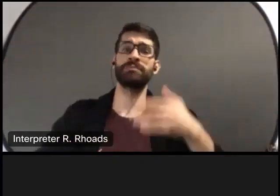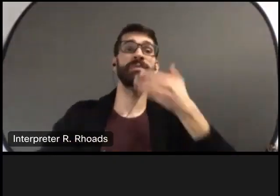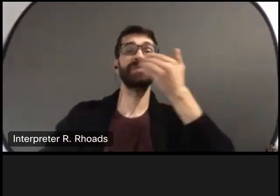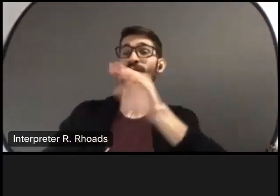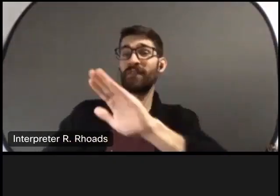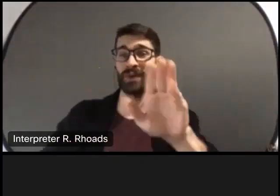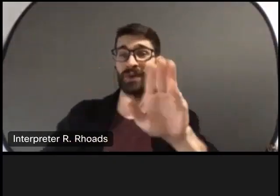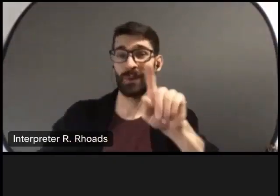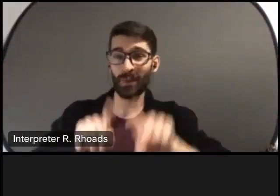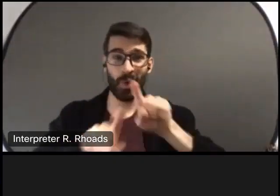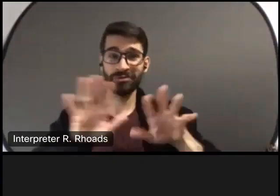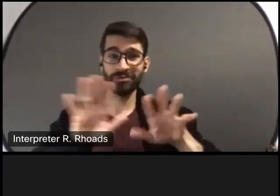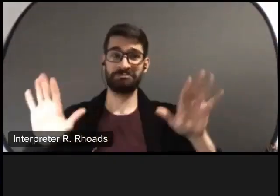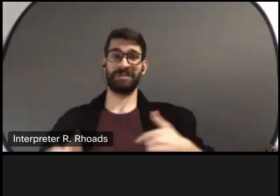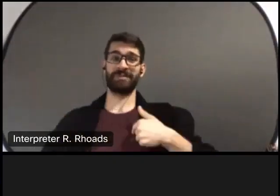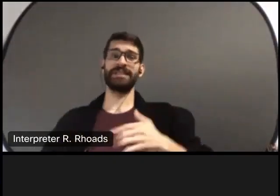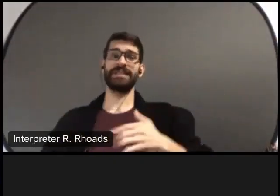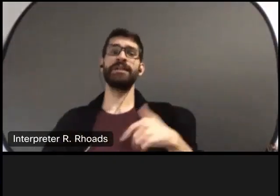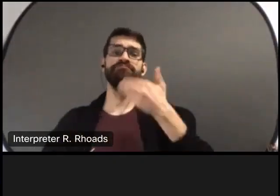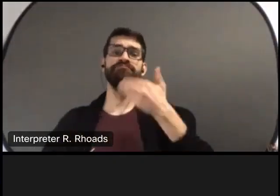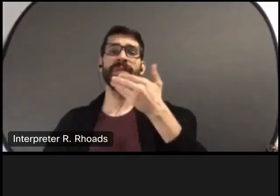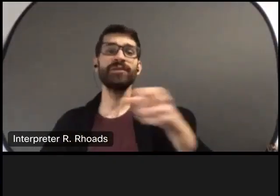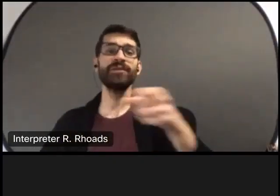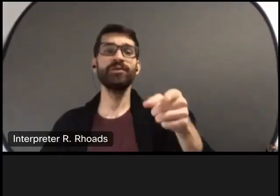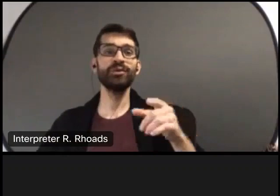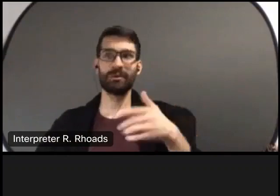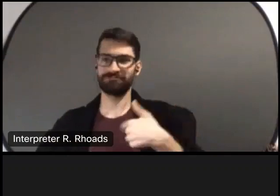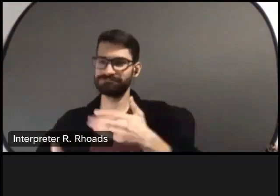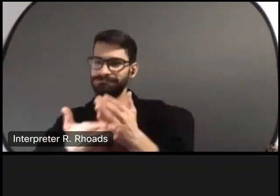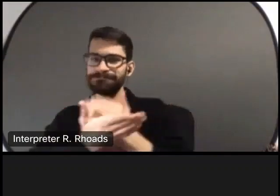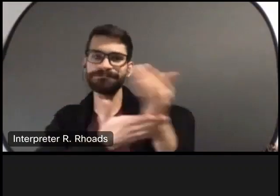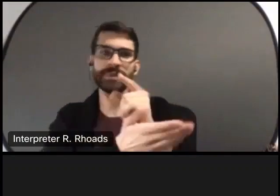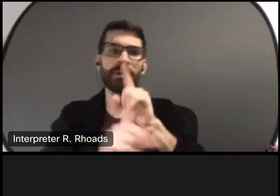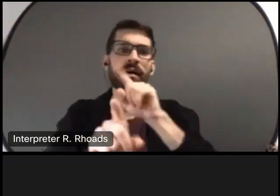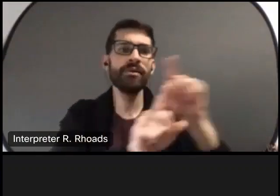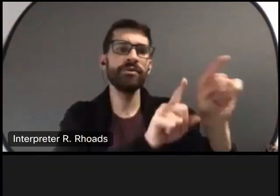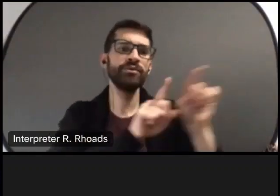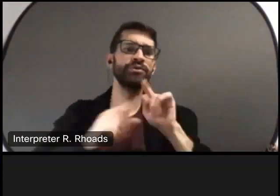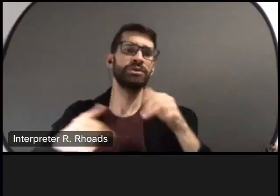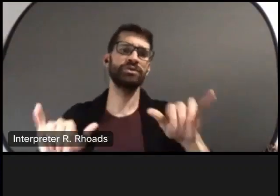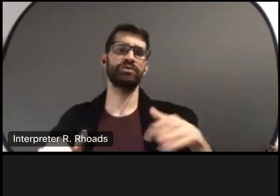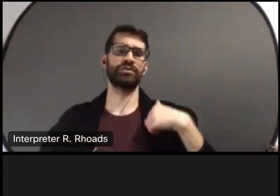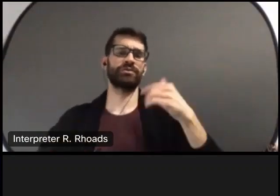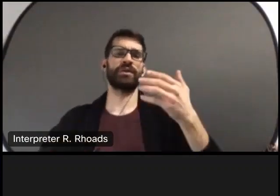appreciate you all's thoroughness and answering. At some point I would love to find out why I had